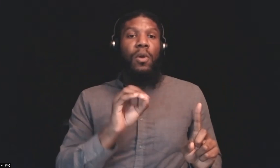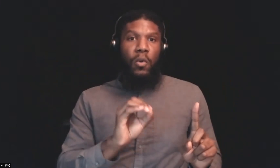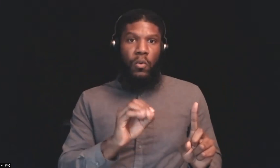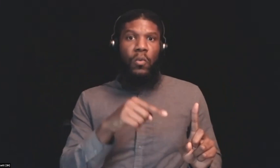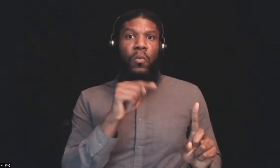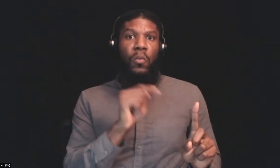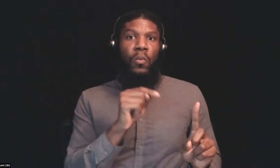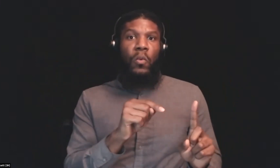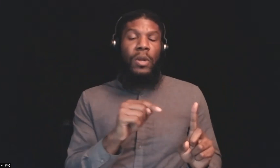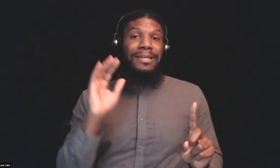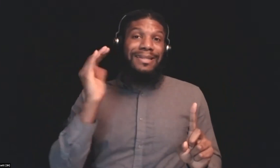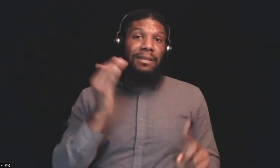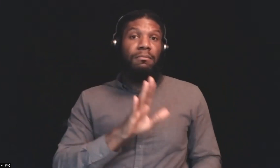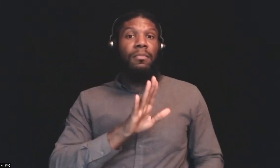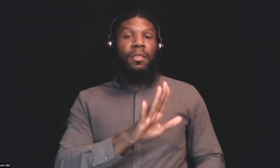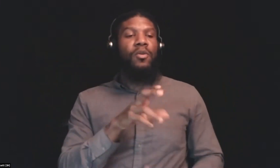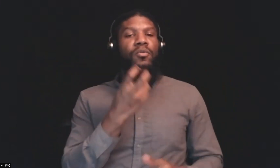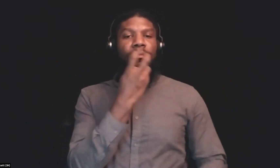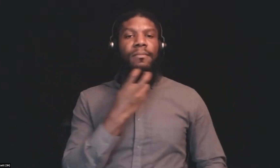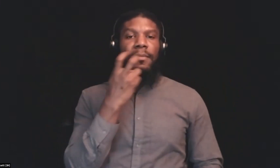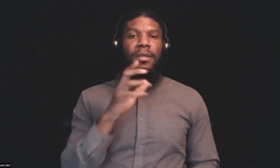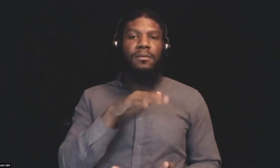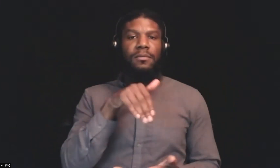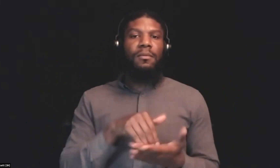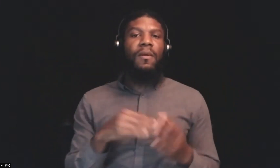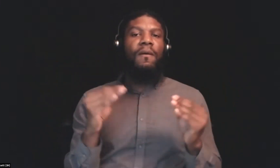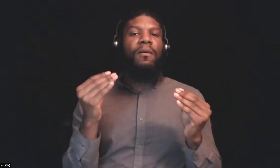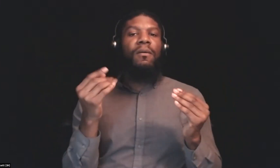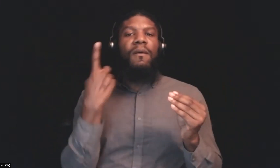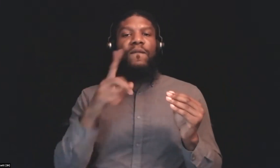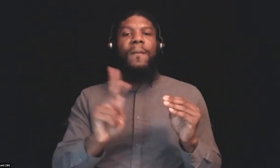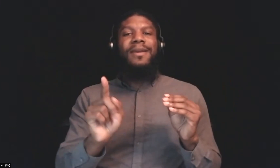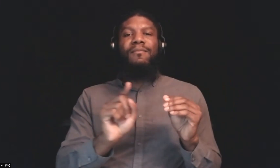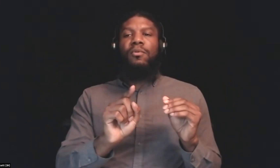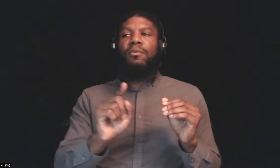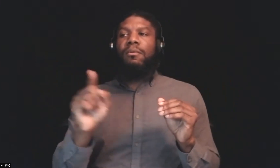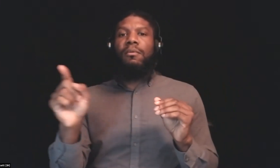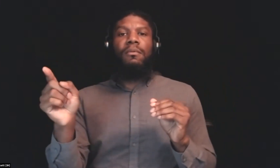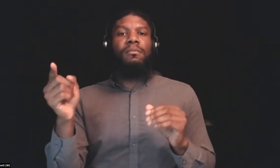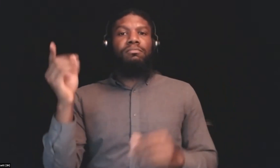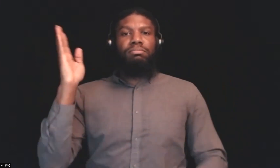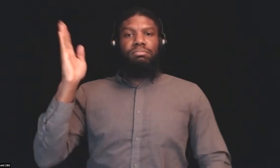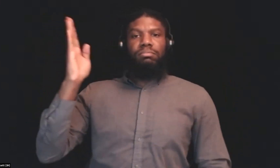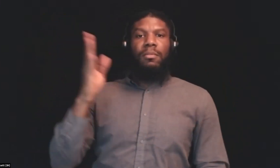the speech center was more for people that were giving oral presentations. Like for public